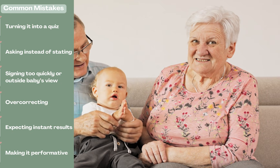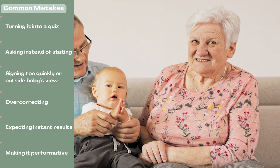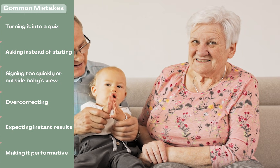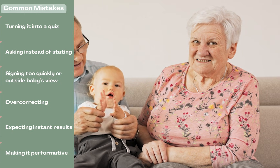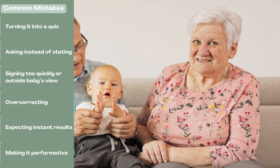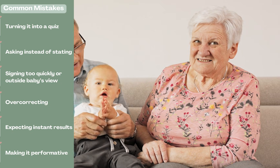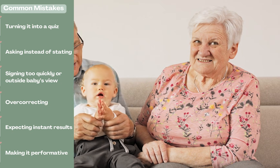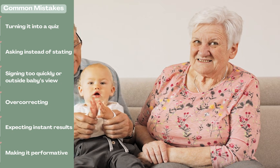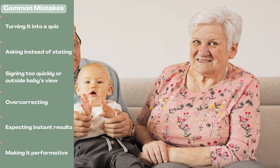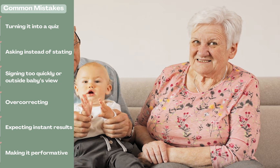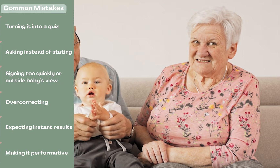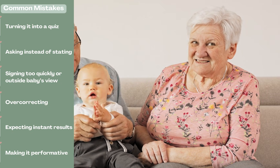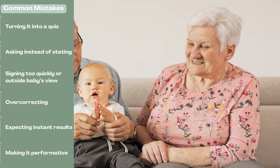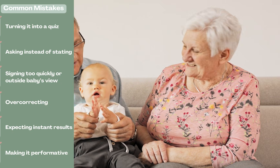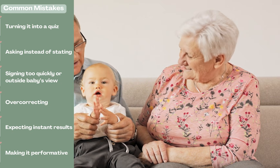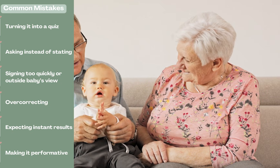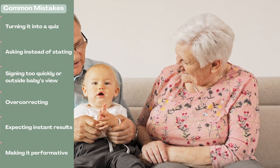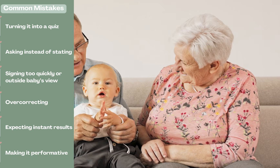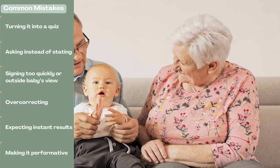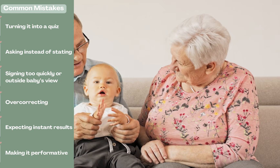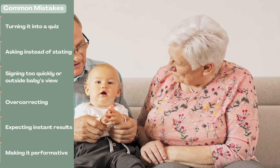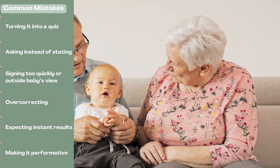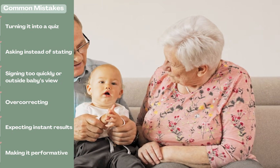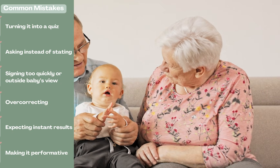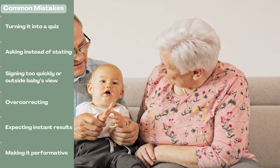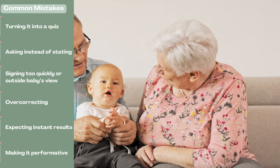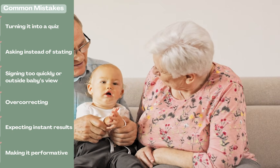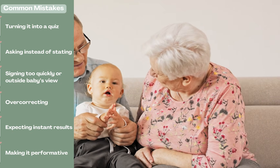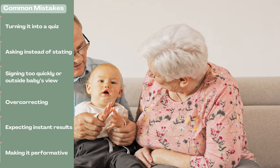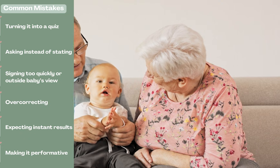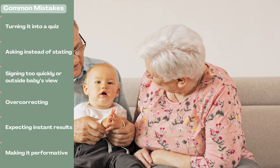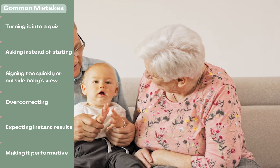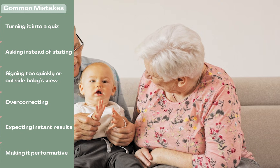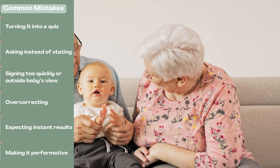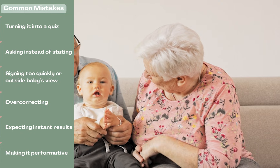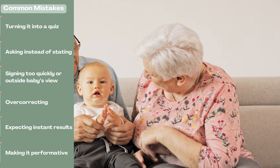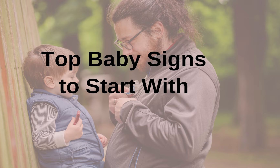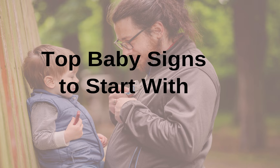Show grandma your sign unless your baby initiates signs or for communication, not performance.